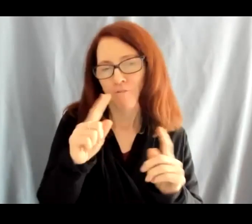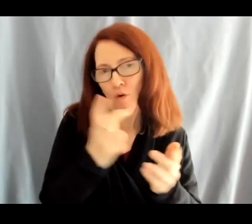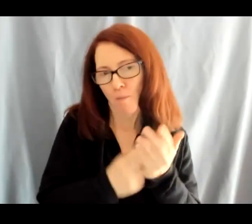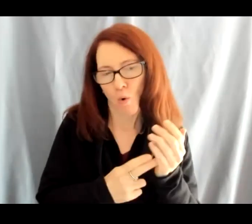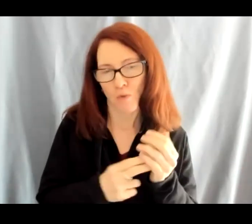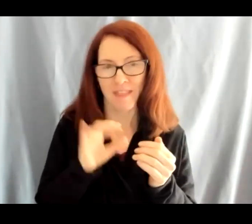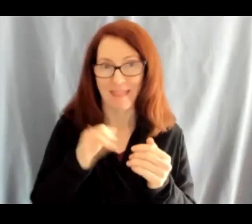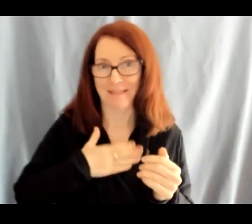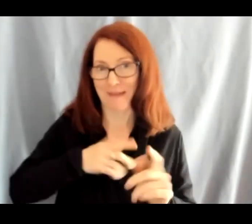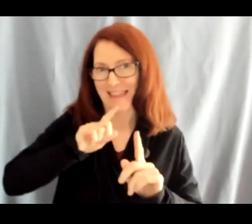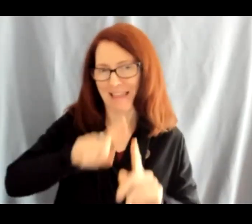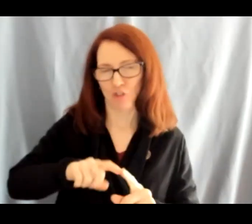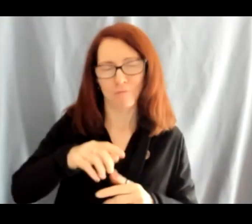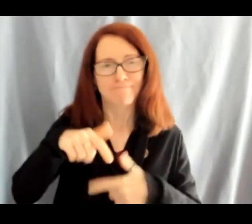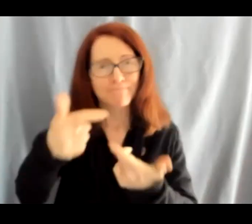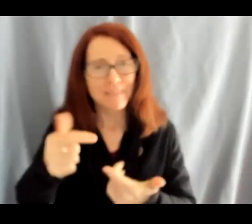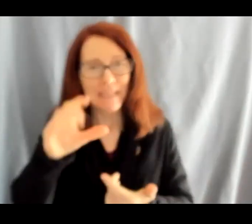any other nuggets you want to add to that?